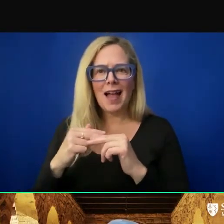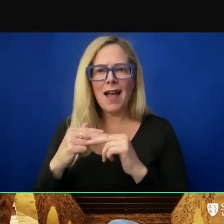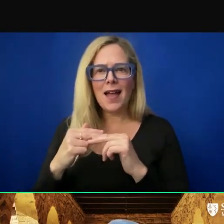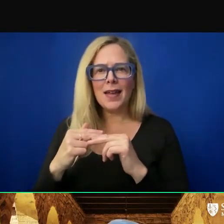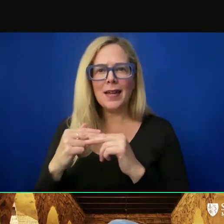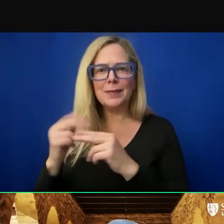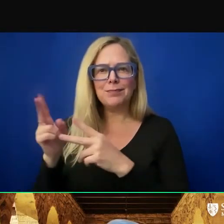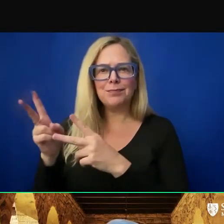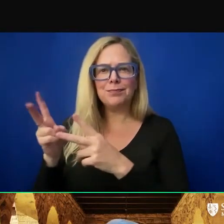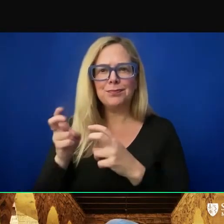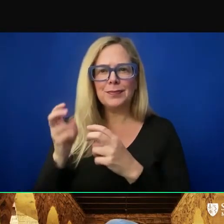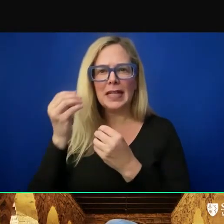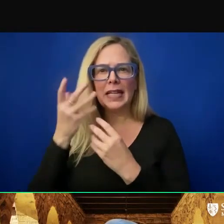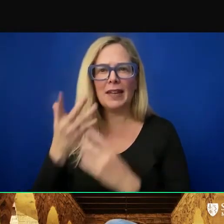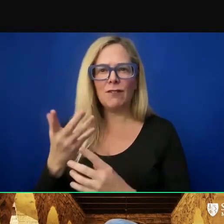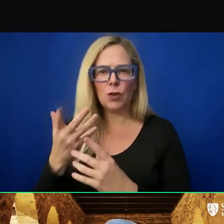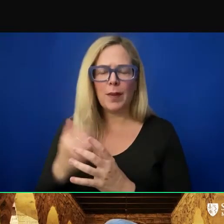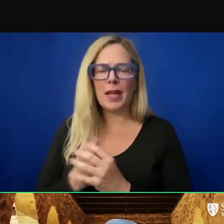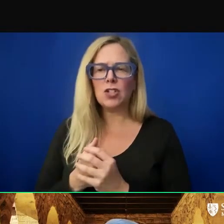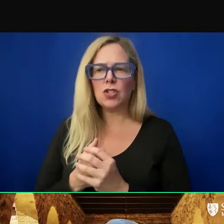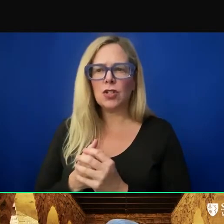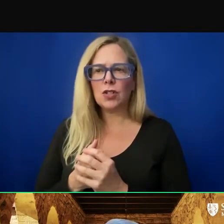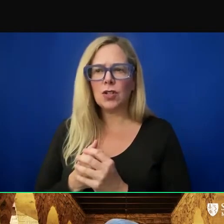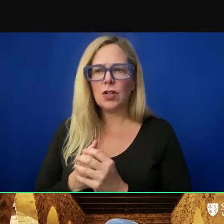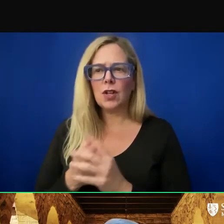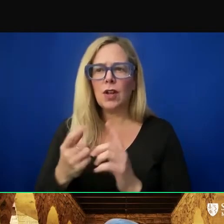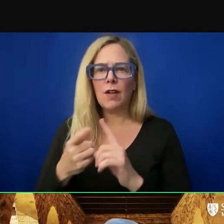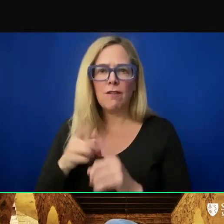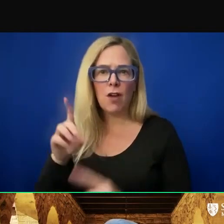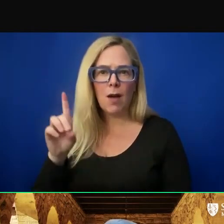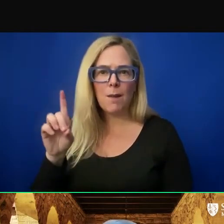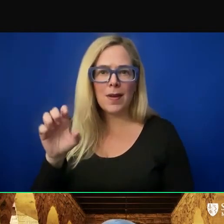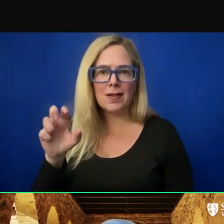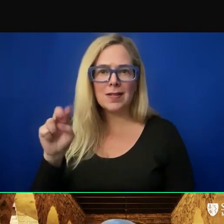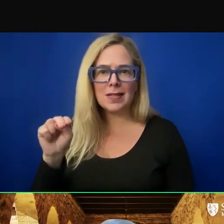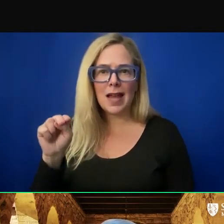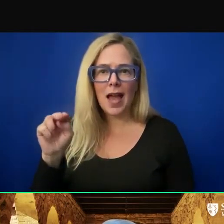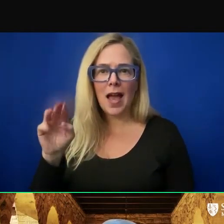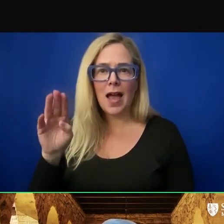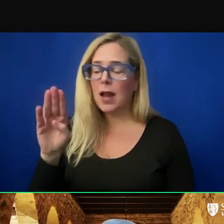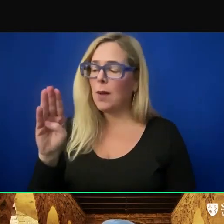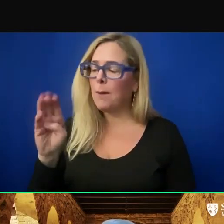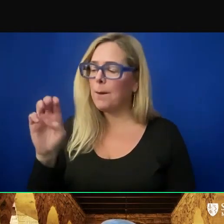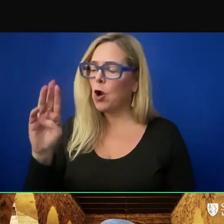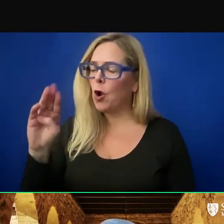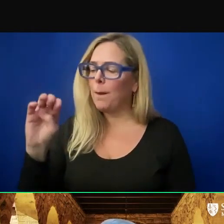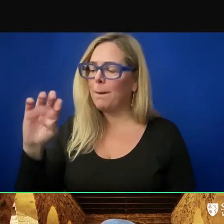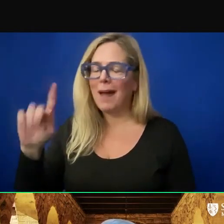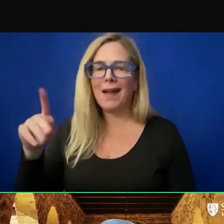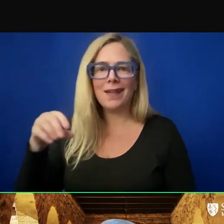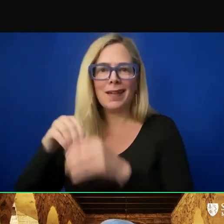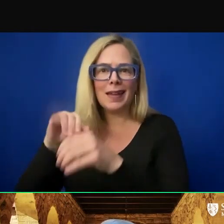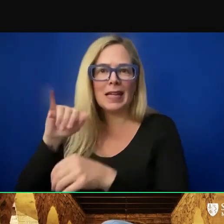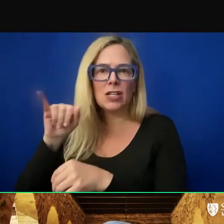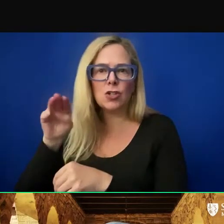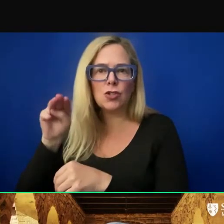from a viewpoint written by Don Berwick in JAMA early last year, February of last year.